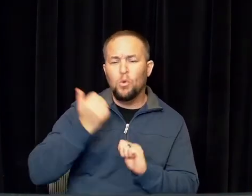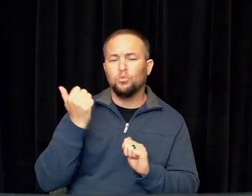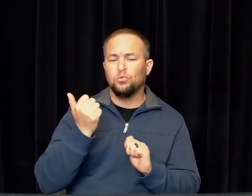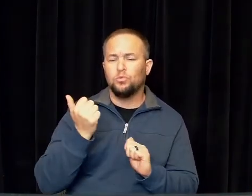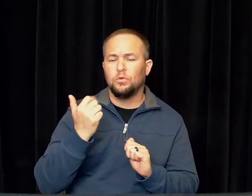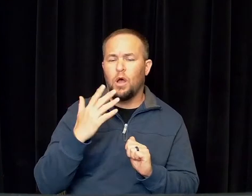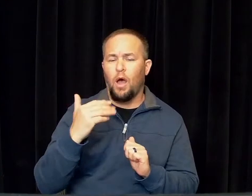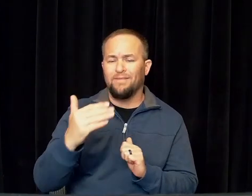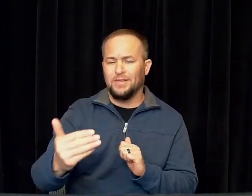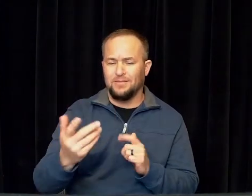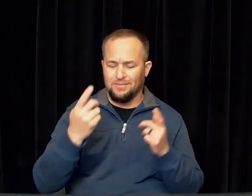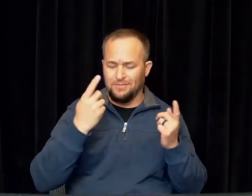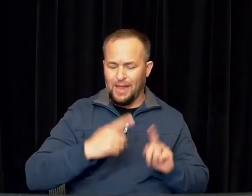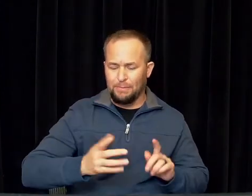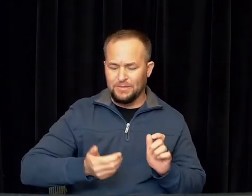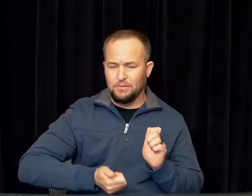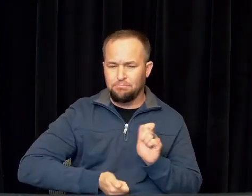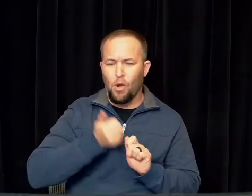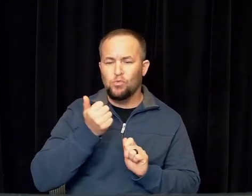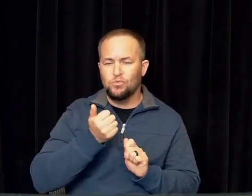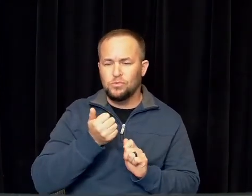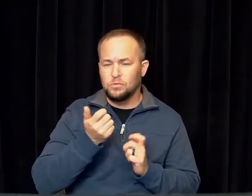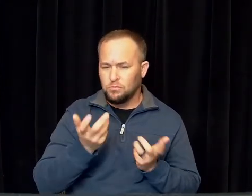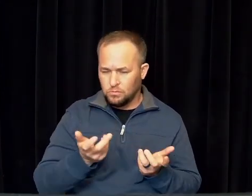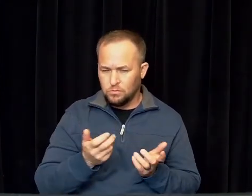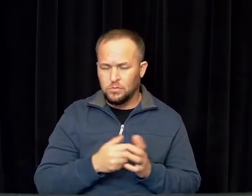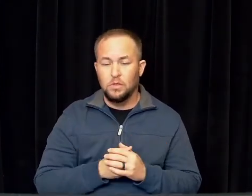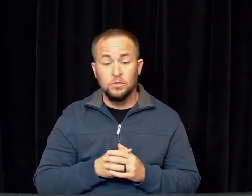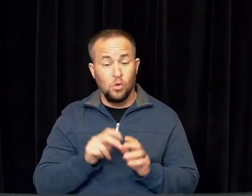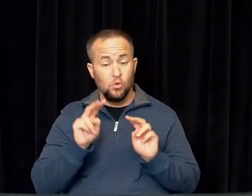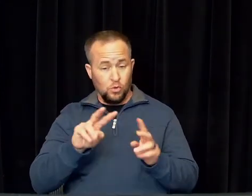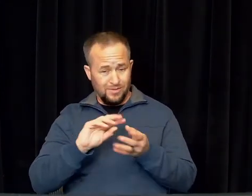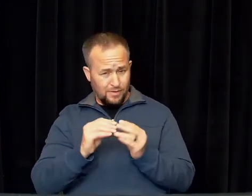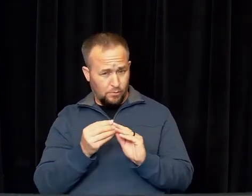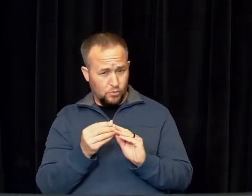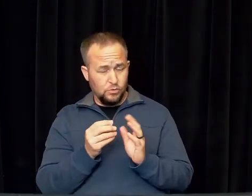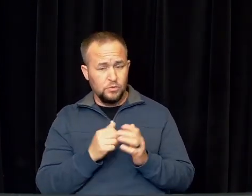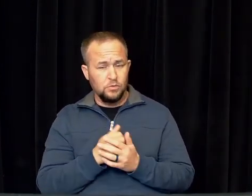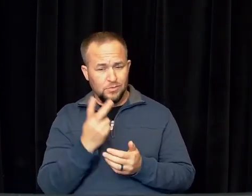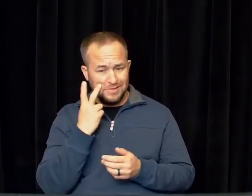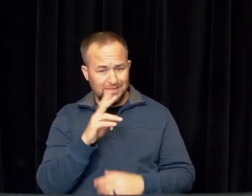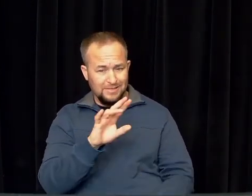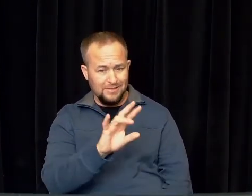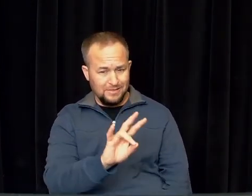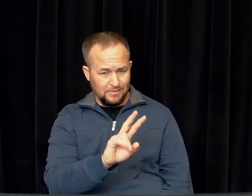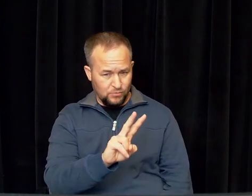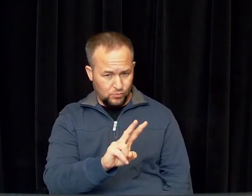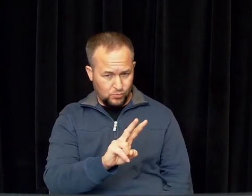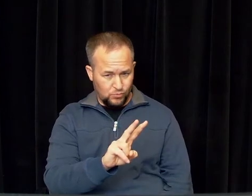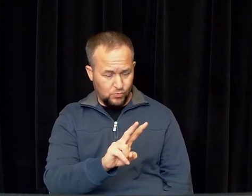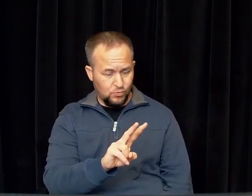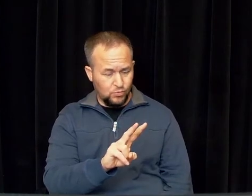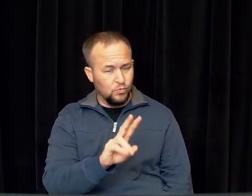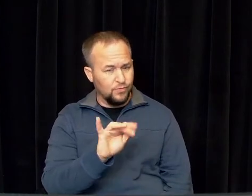It happens the most. So, looking at our numbers above, we see that 72 it looks like that occurs